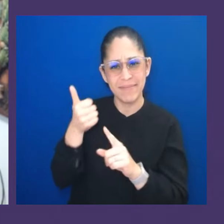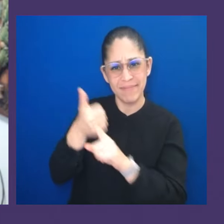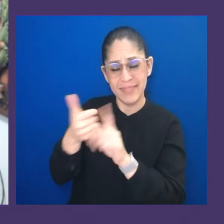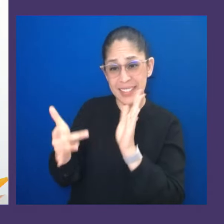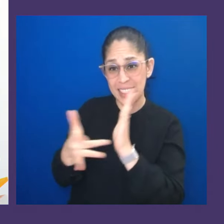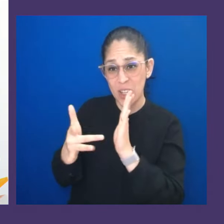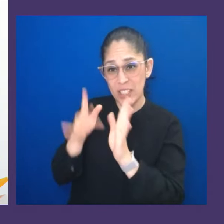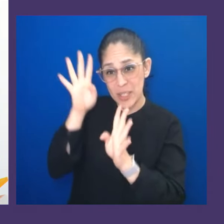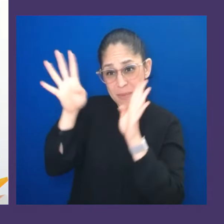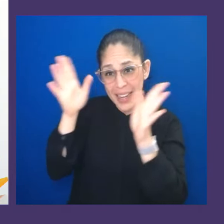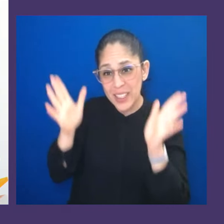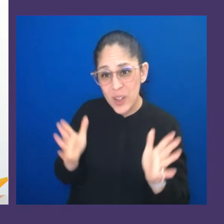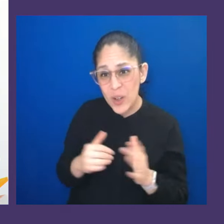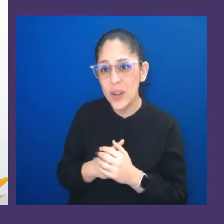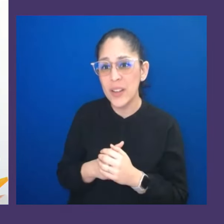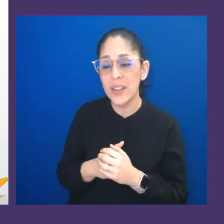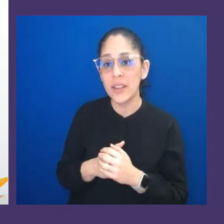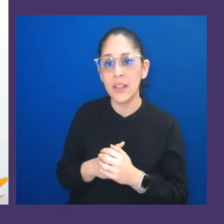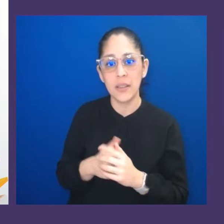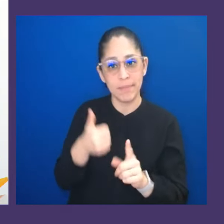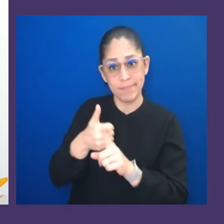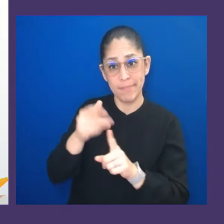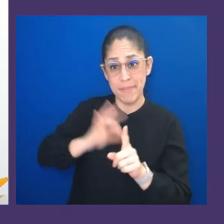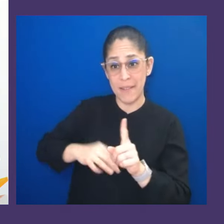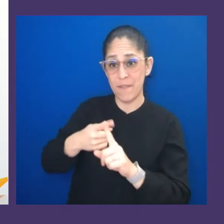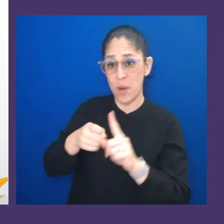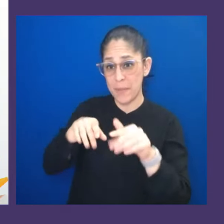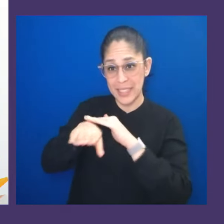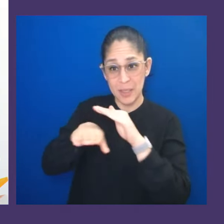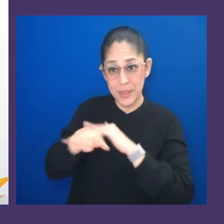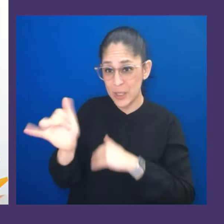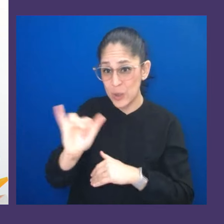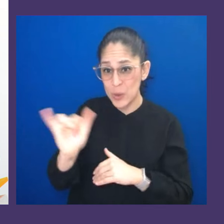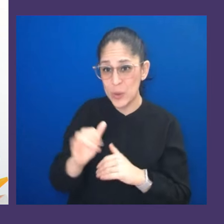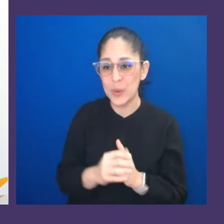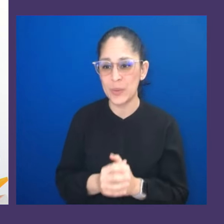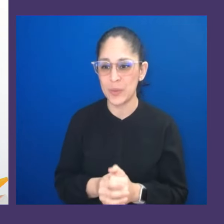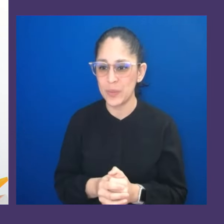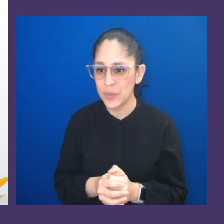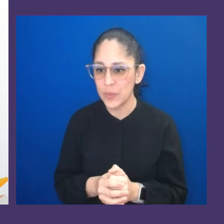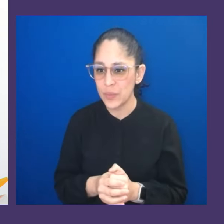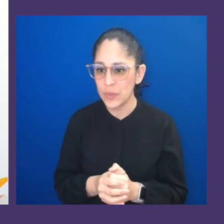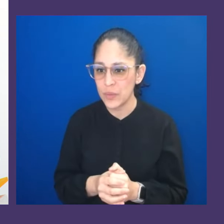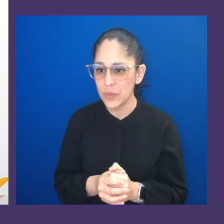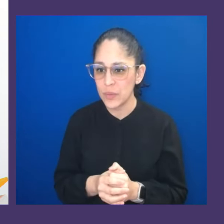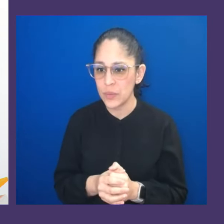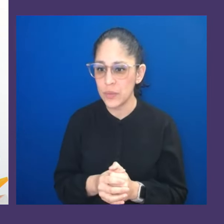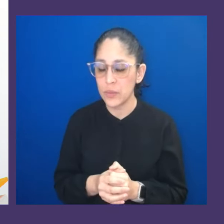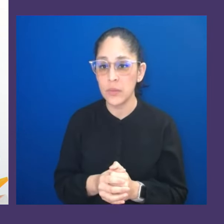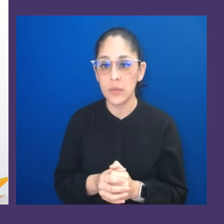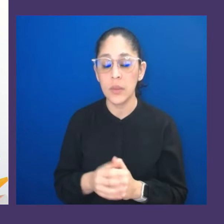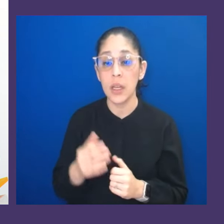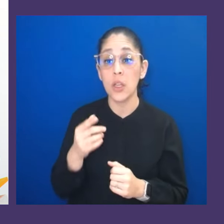You also benefit from accessibility and you know AI.